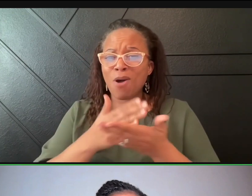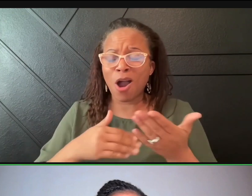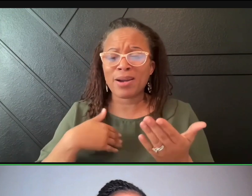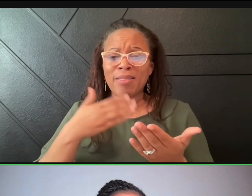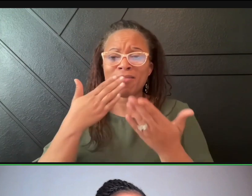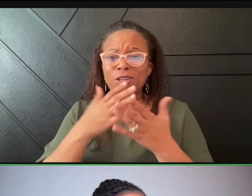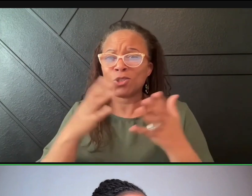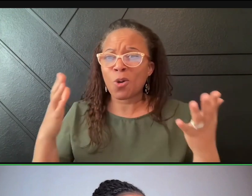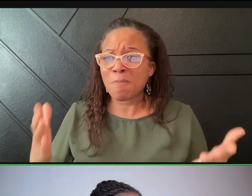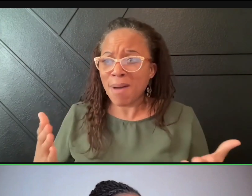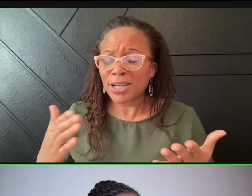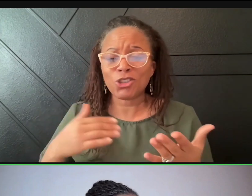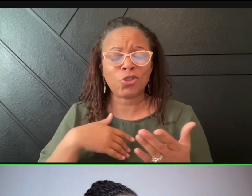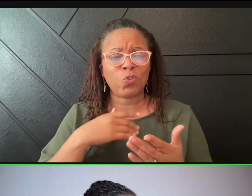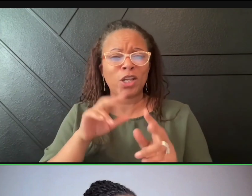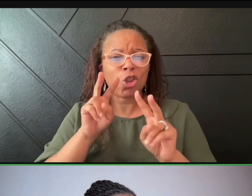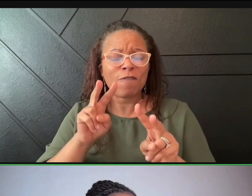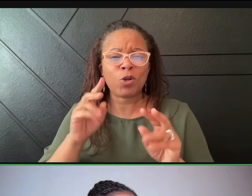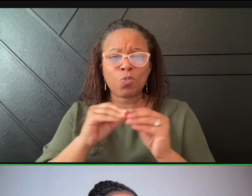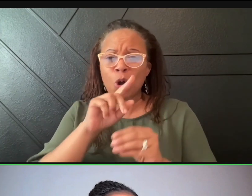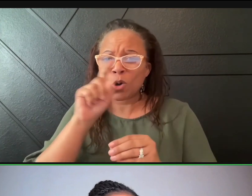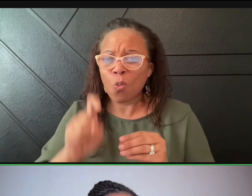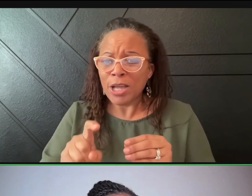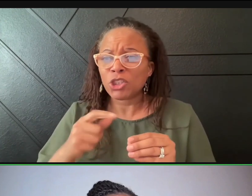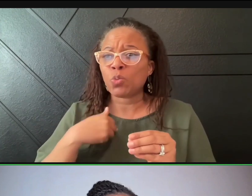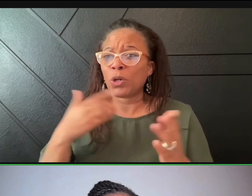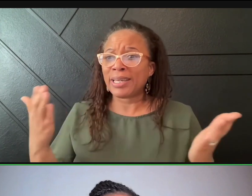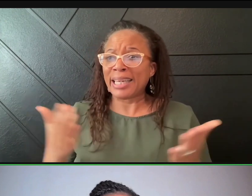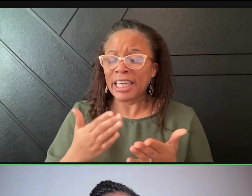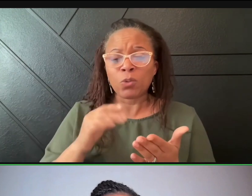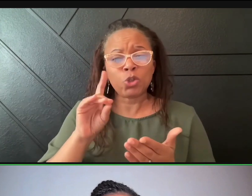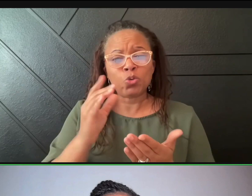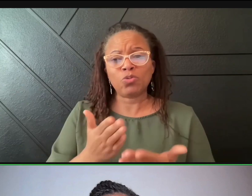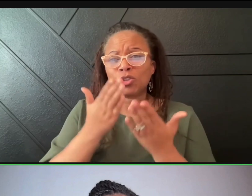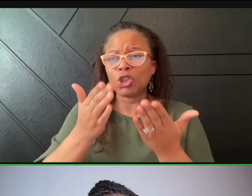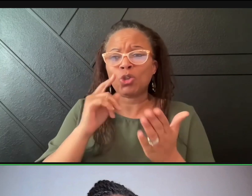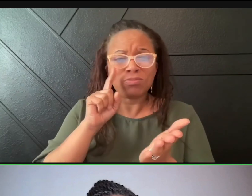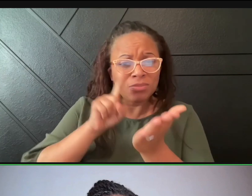So that's actually it for my part. Thank you all so much. I look forward to the Q&A at the end.